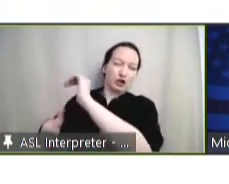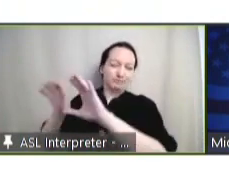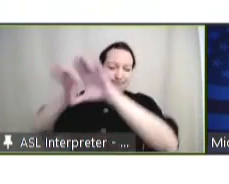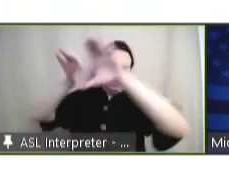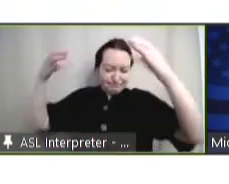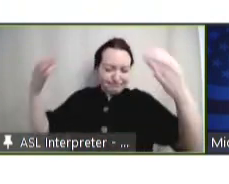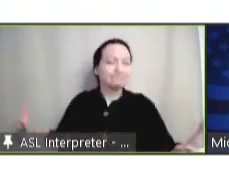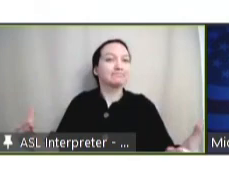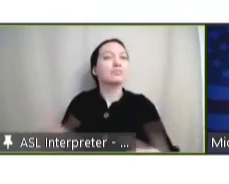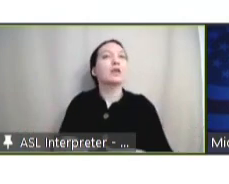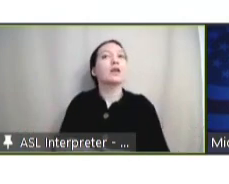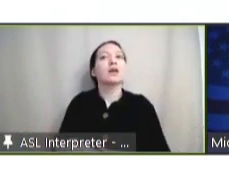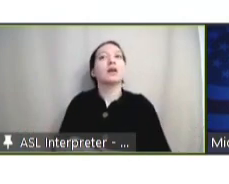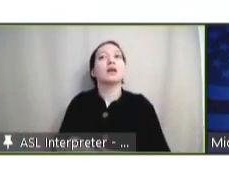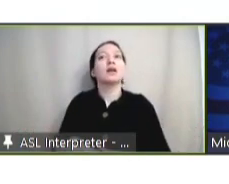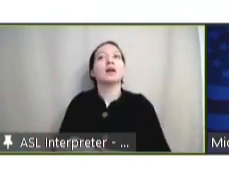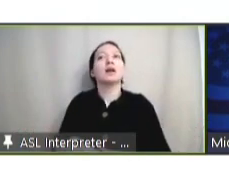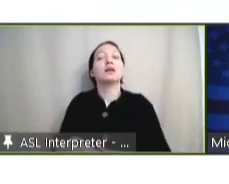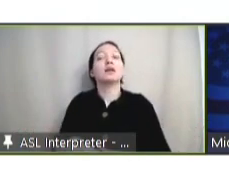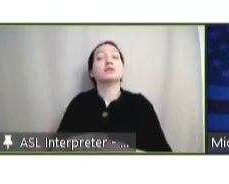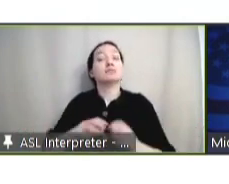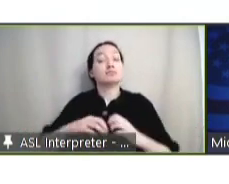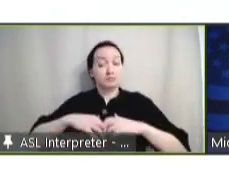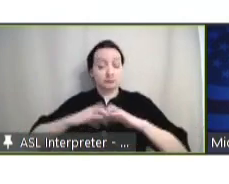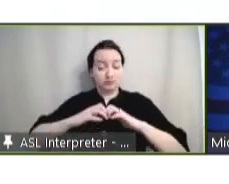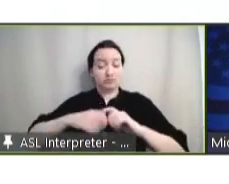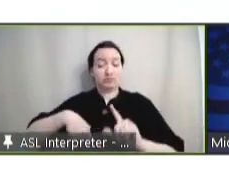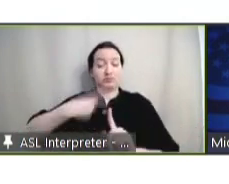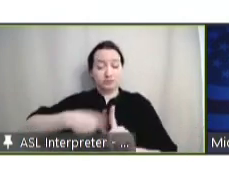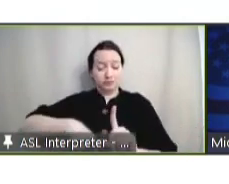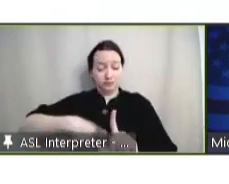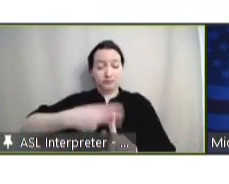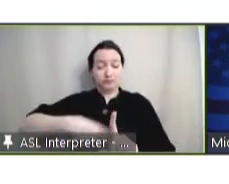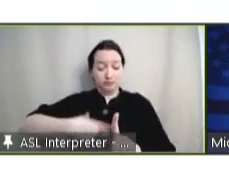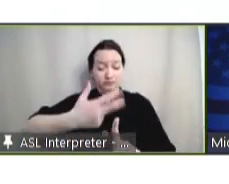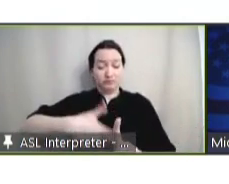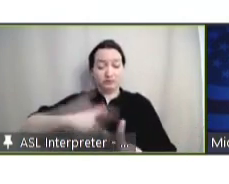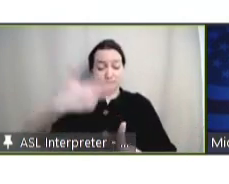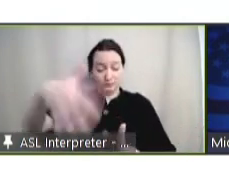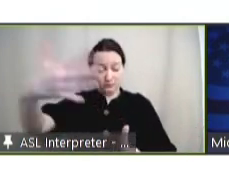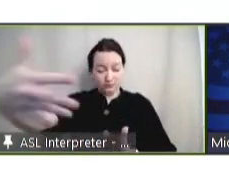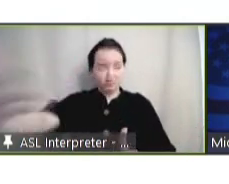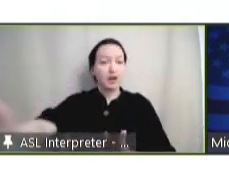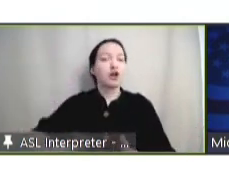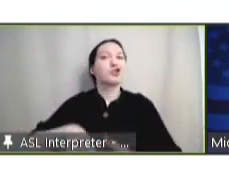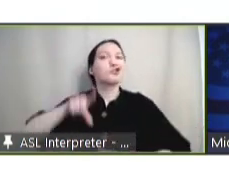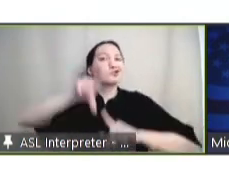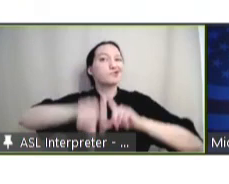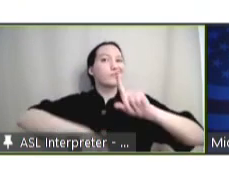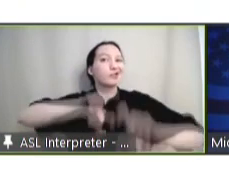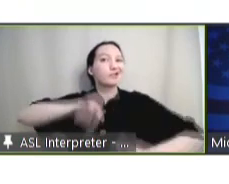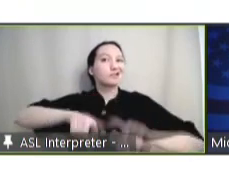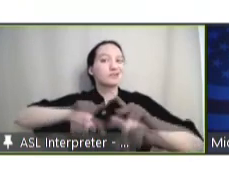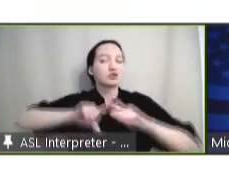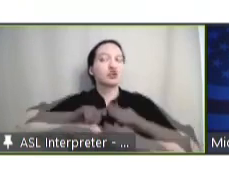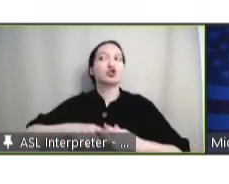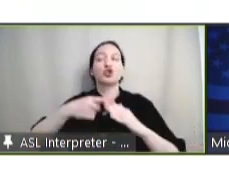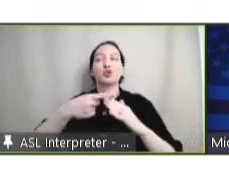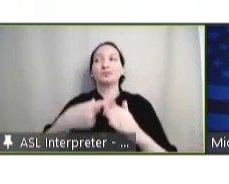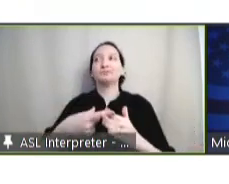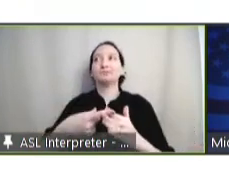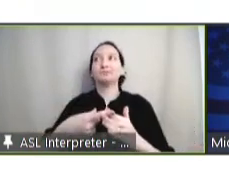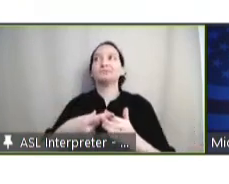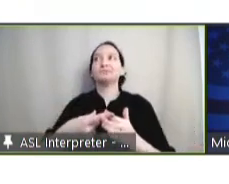as that is implemented over the months ahead, and surveyors begin to take into consideration the